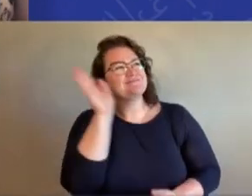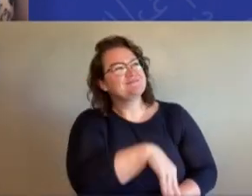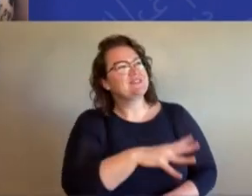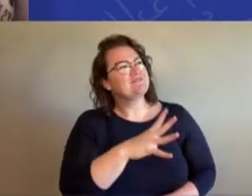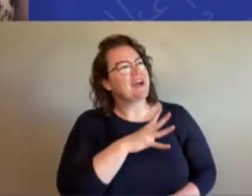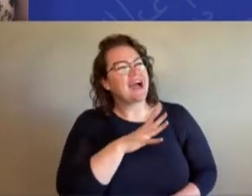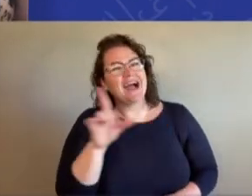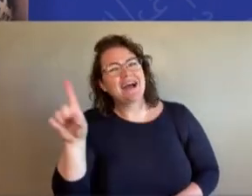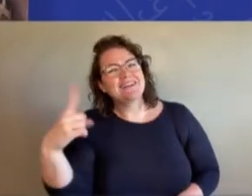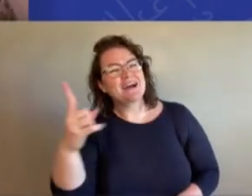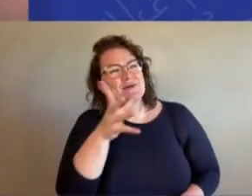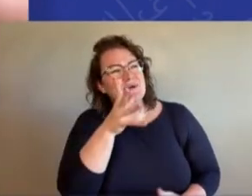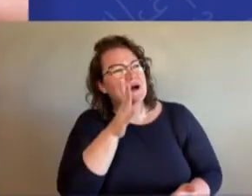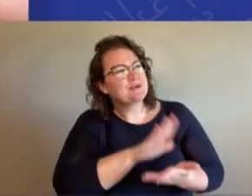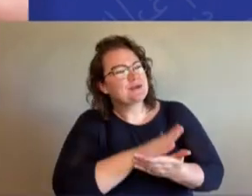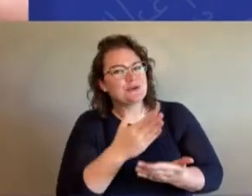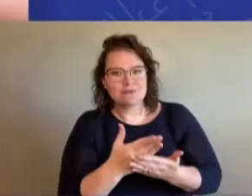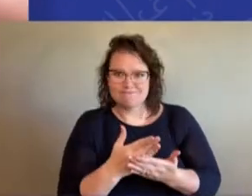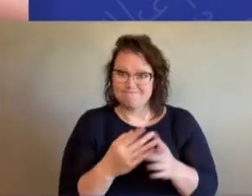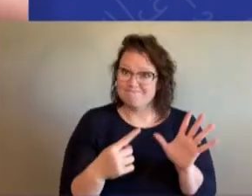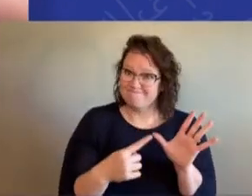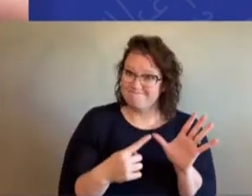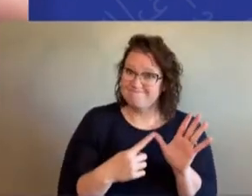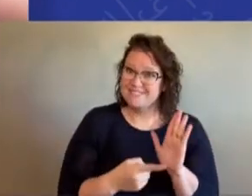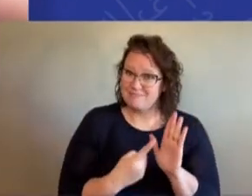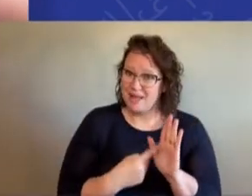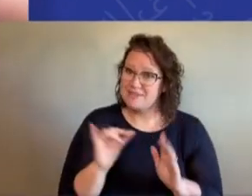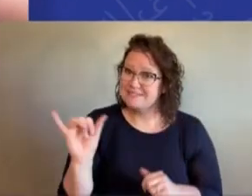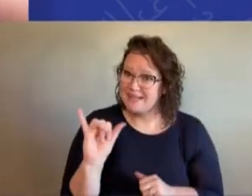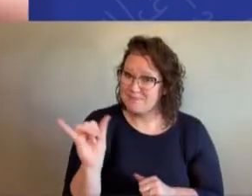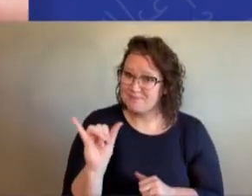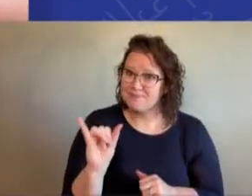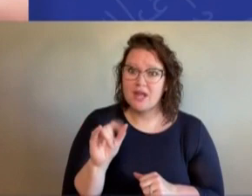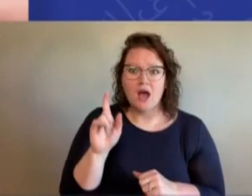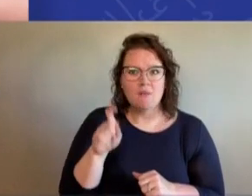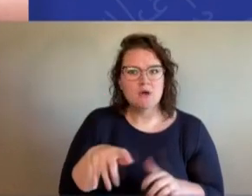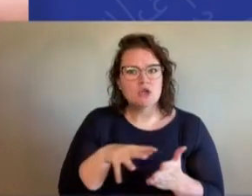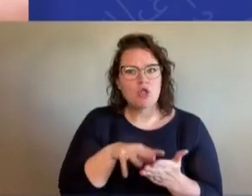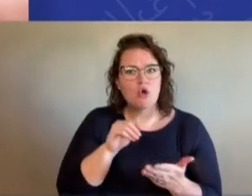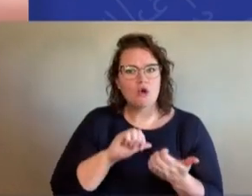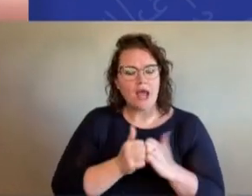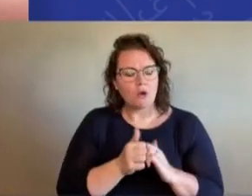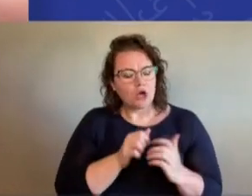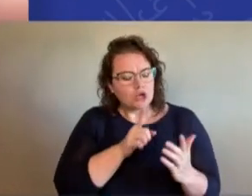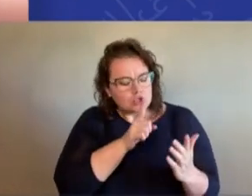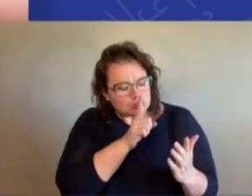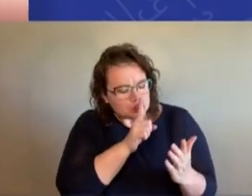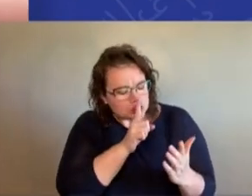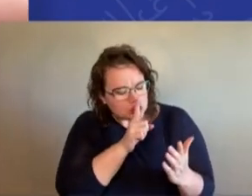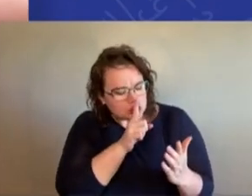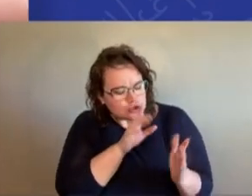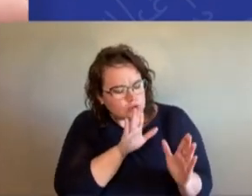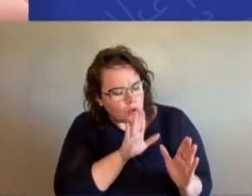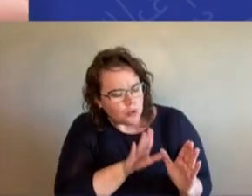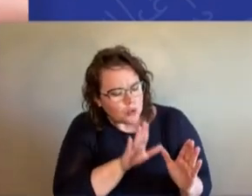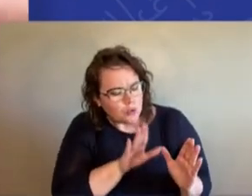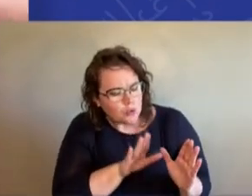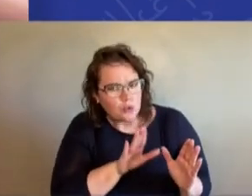Just like if you have ever been at home while mom was cooking and maybe the smoke detector off while there was no fire, sometimes our amygdala does the